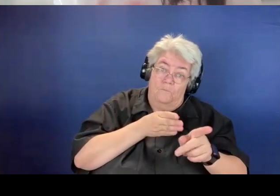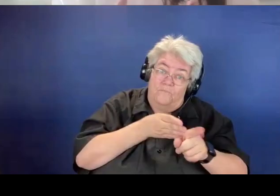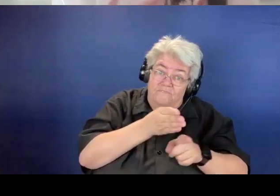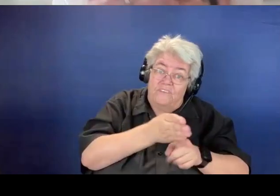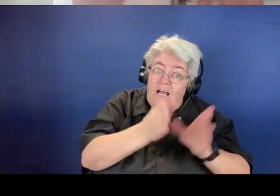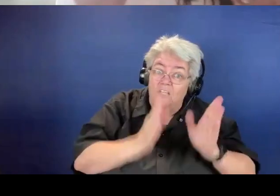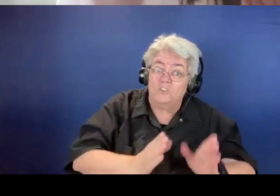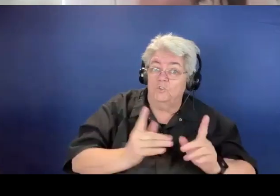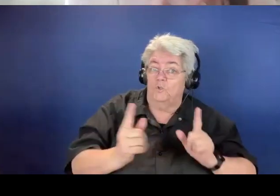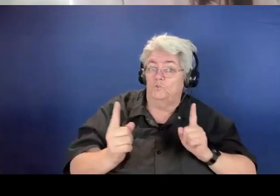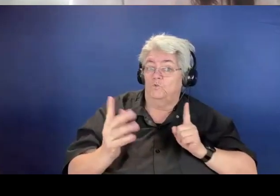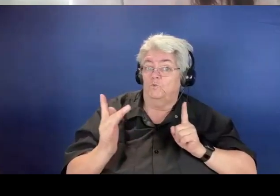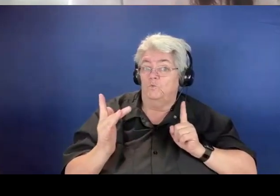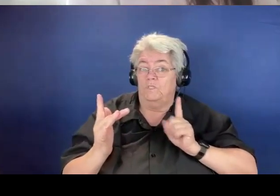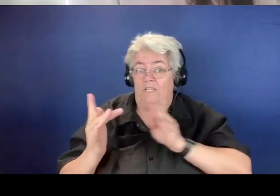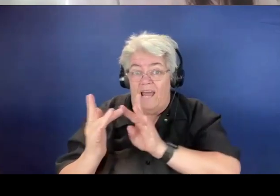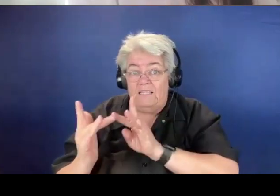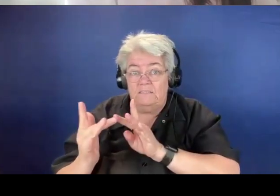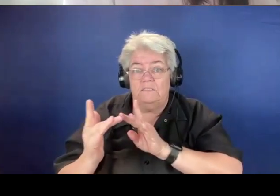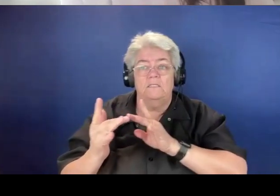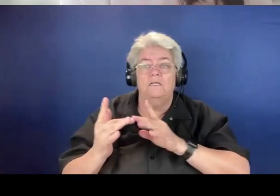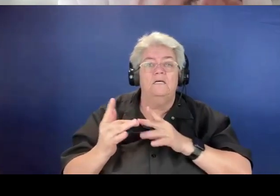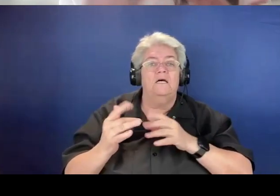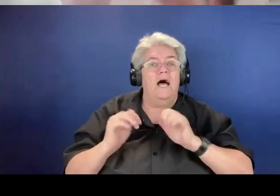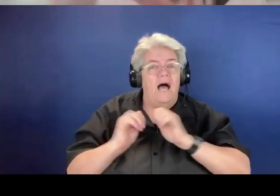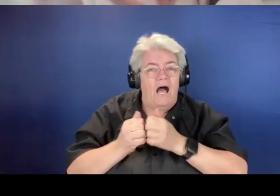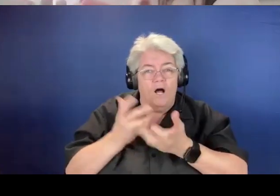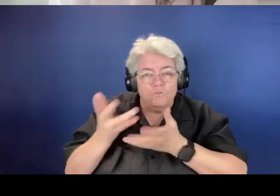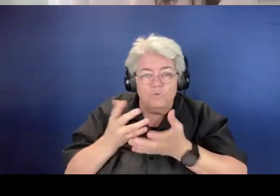background, whether it's through learning a few words in their language,